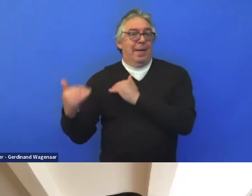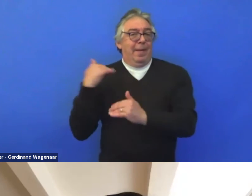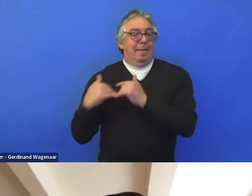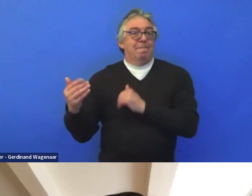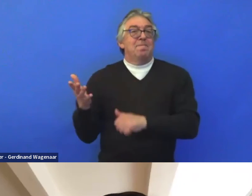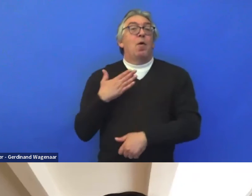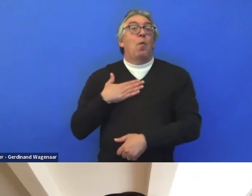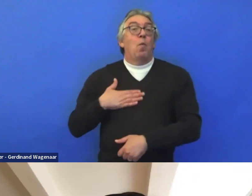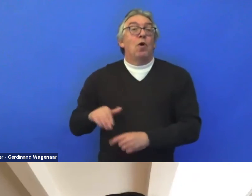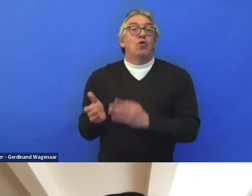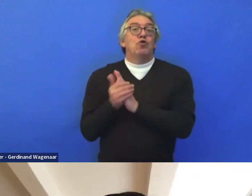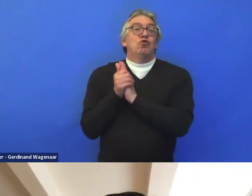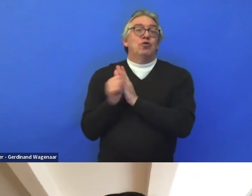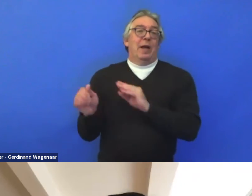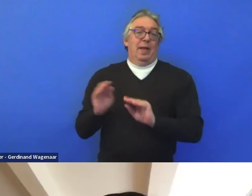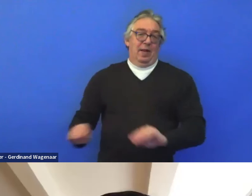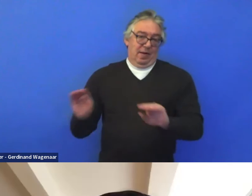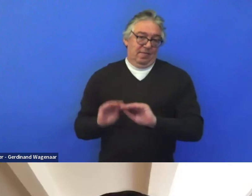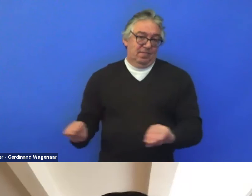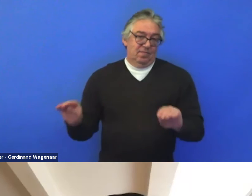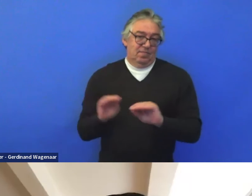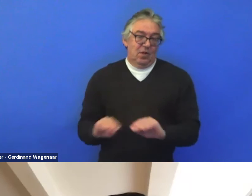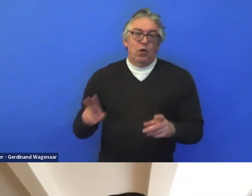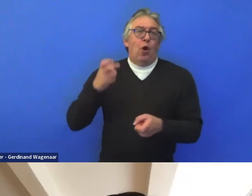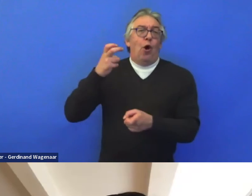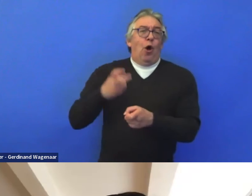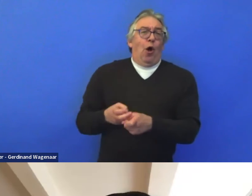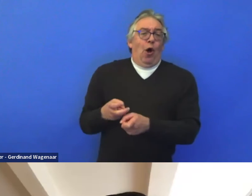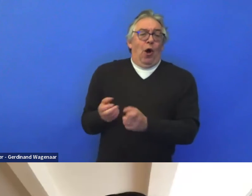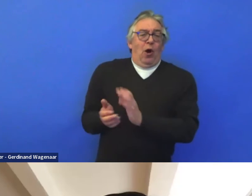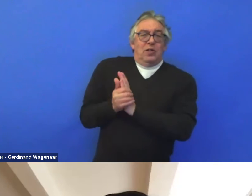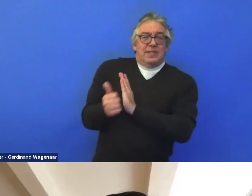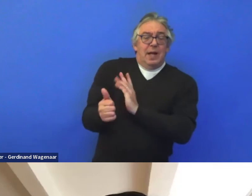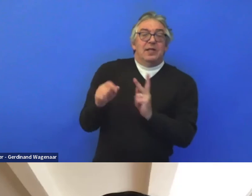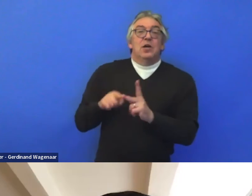both in terms of hard and soft skills. That's something employers are looking for.